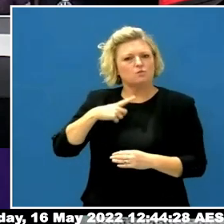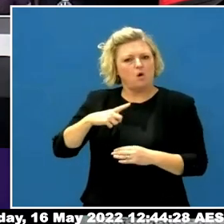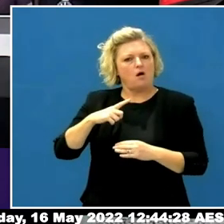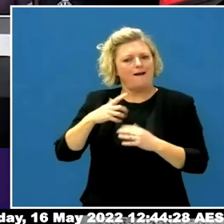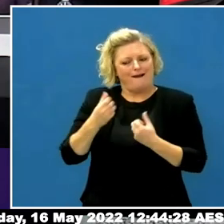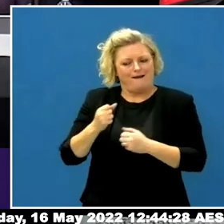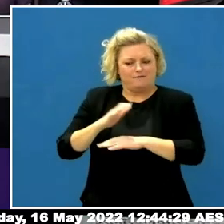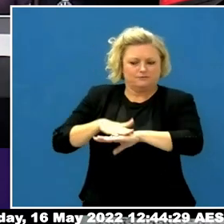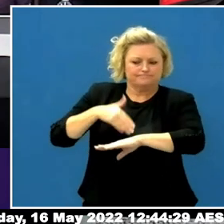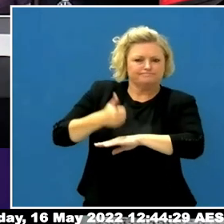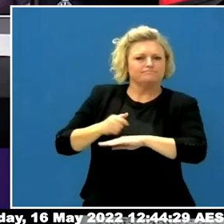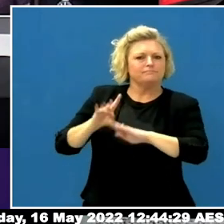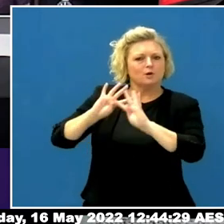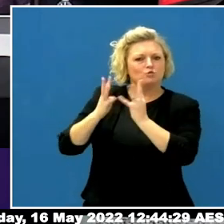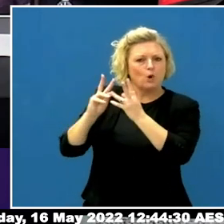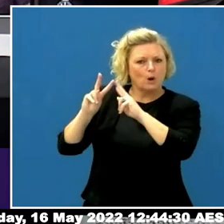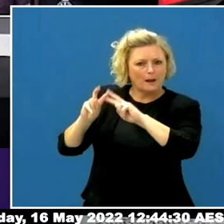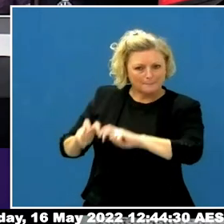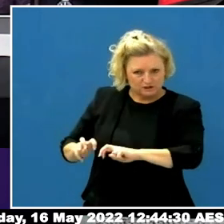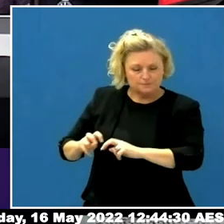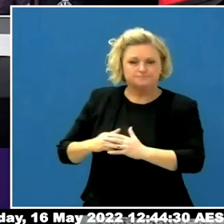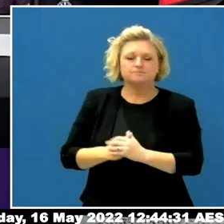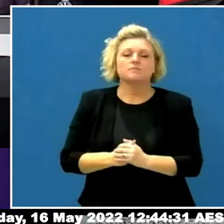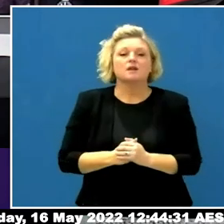Shall we take an adjournment? Now we'll practice our adjournment procedure.